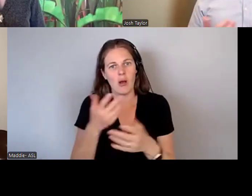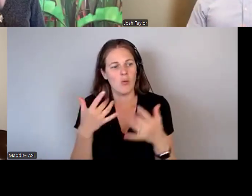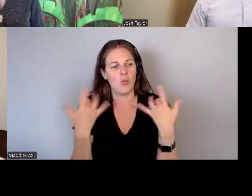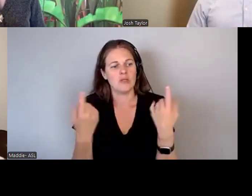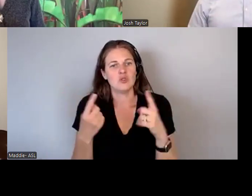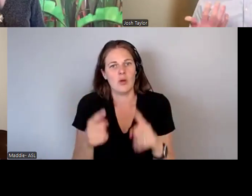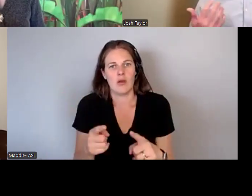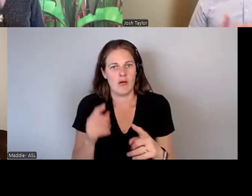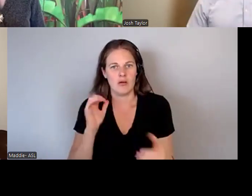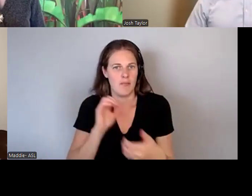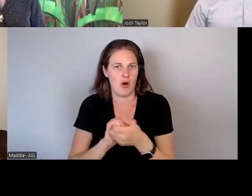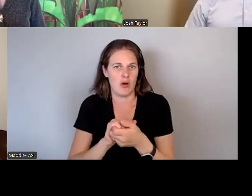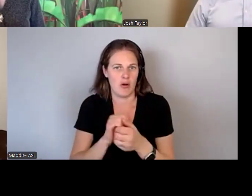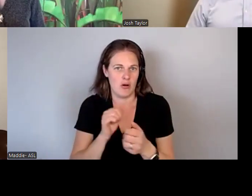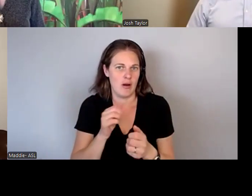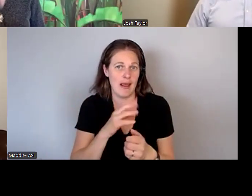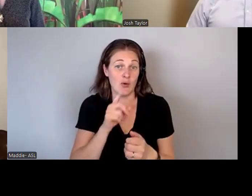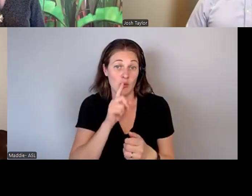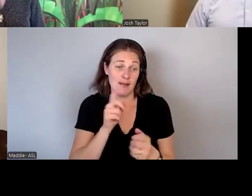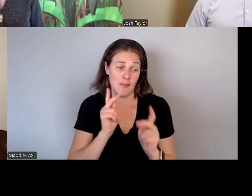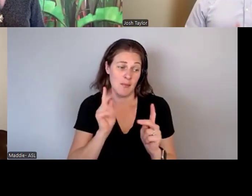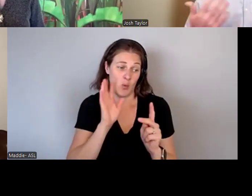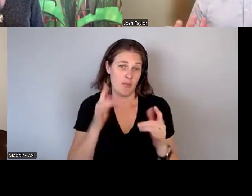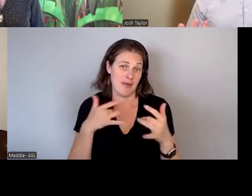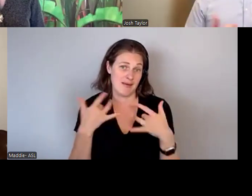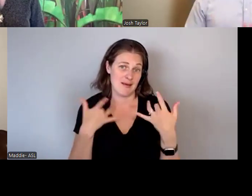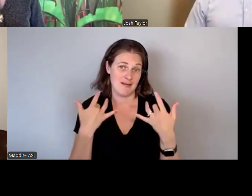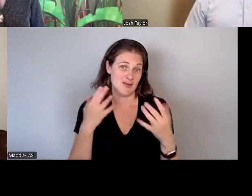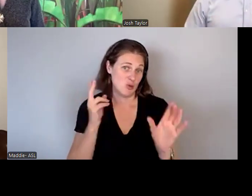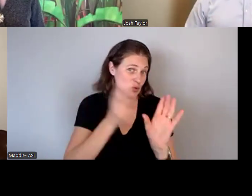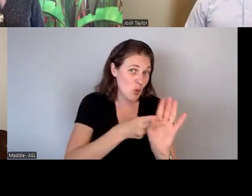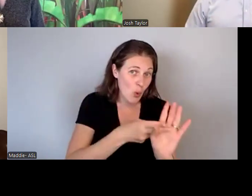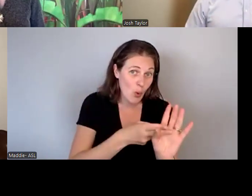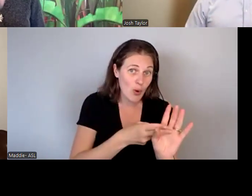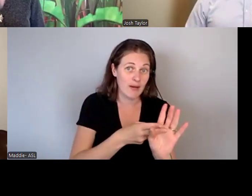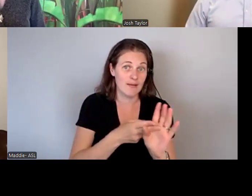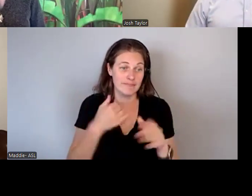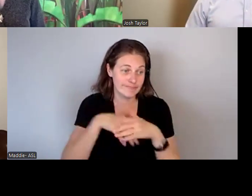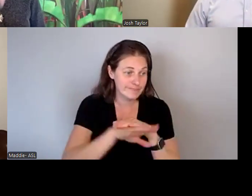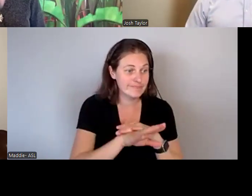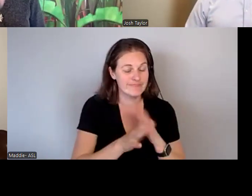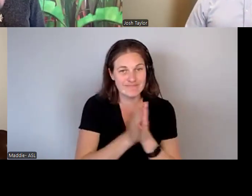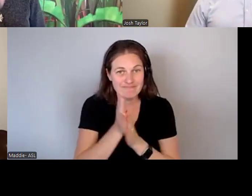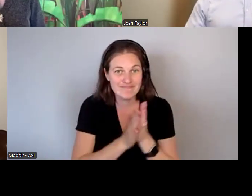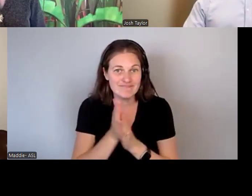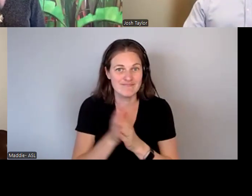And I think folks would be really excited for folks on this call to join and come in with some enthusiasm and opportunity into those spaces.